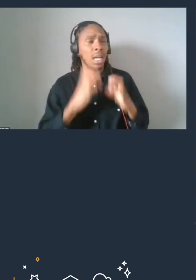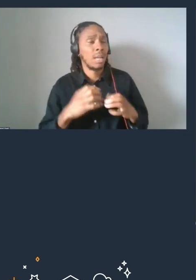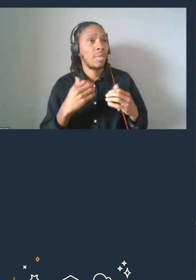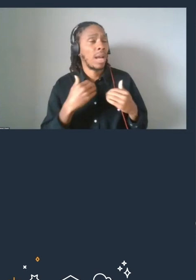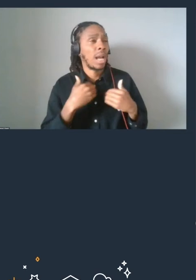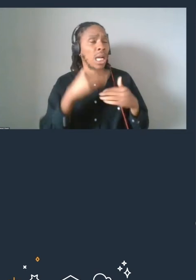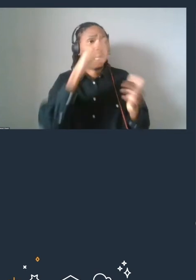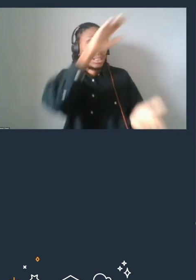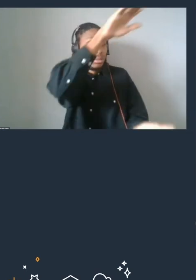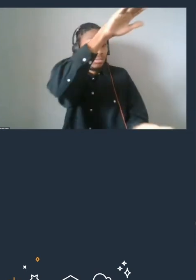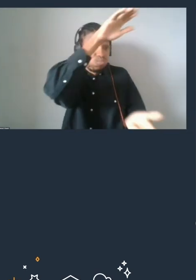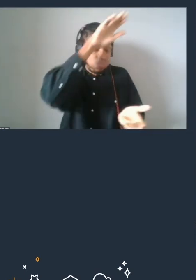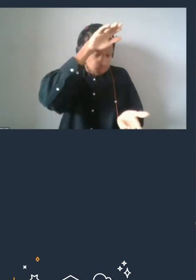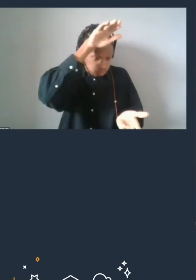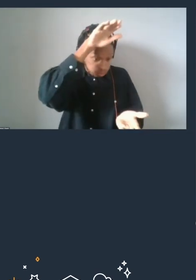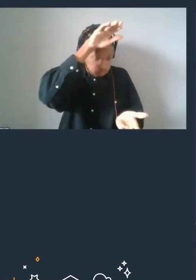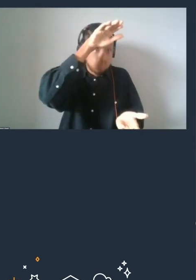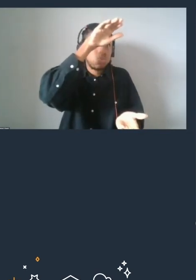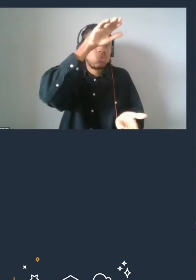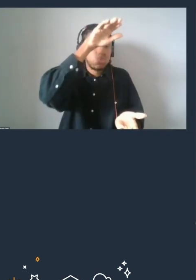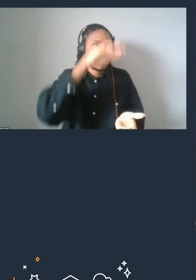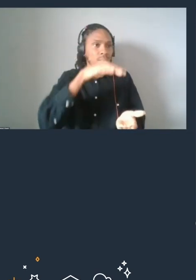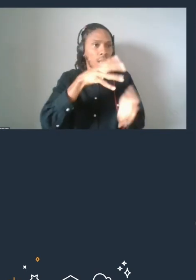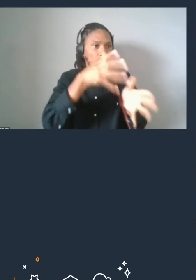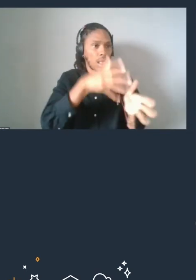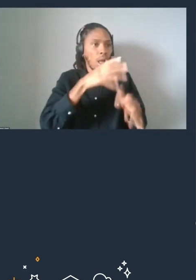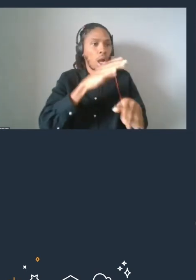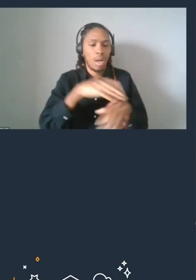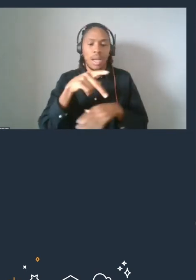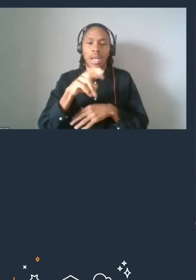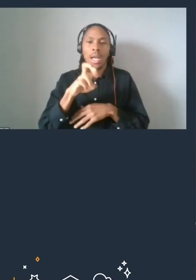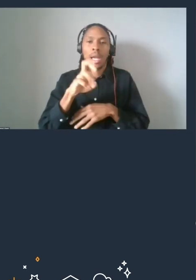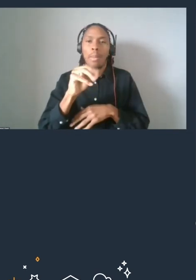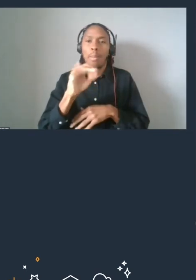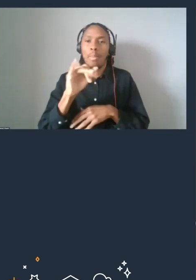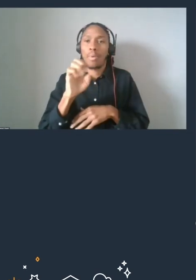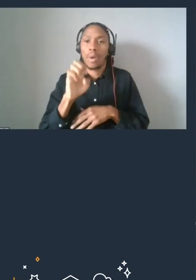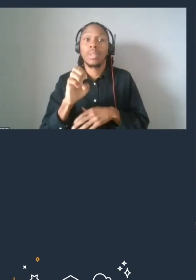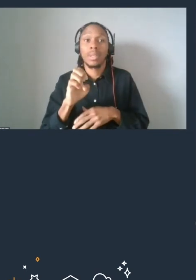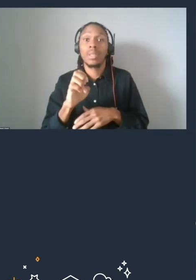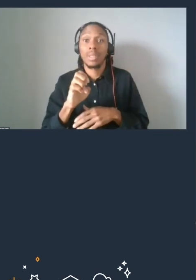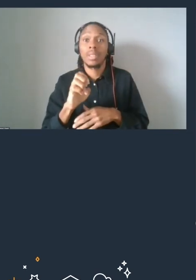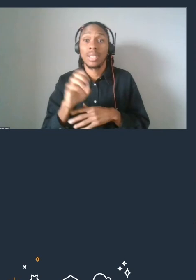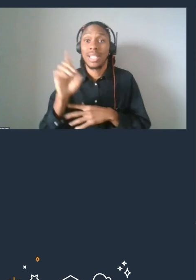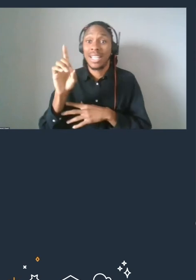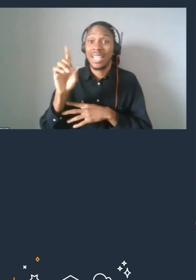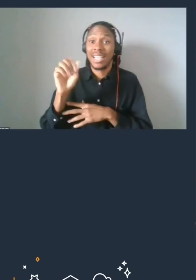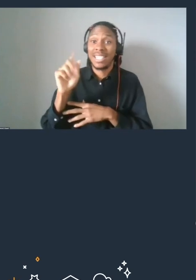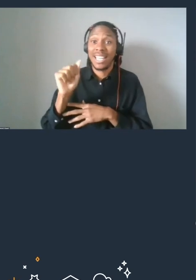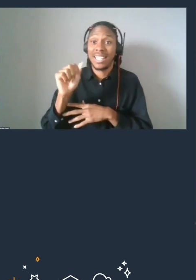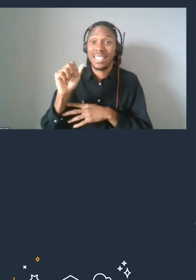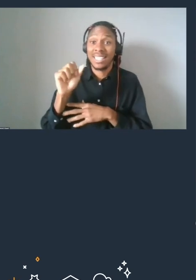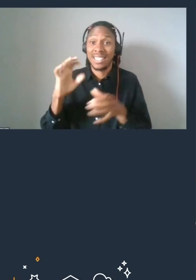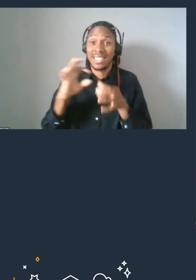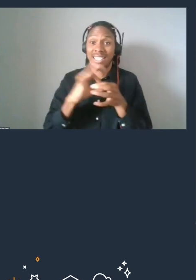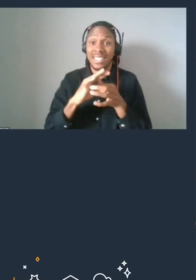And a lot of that is sitting on-premises today. So, as I was talking about, DataSync gives you the ability to connect to your on-premises storage